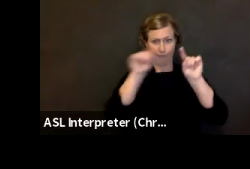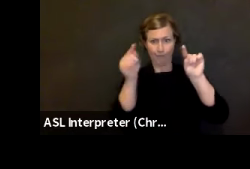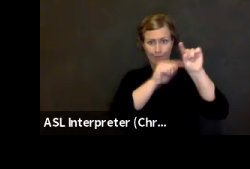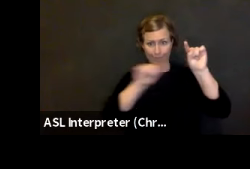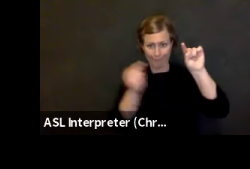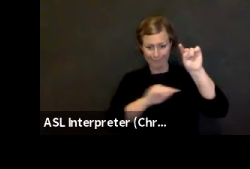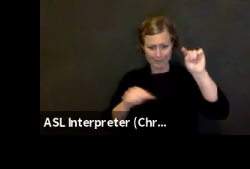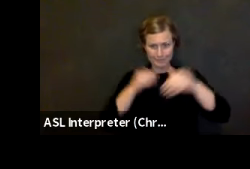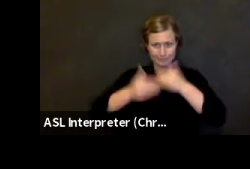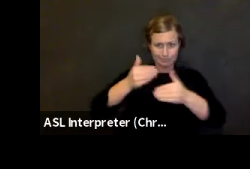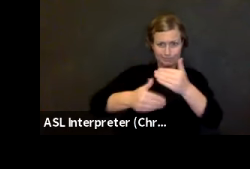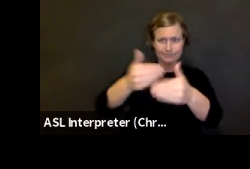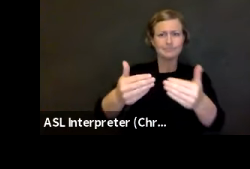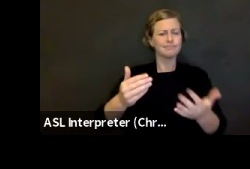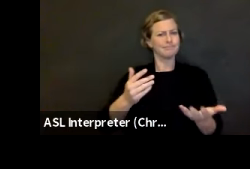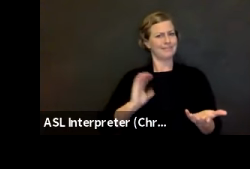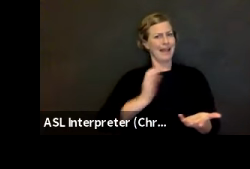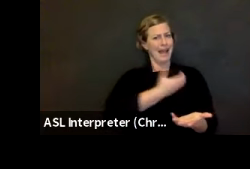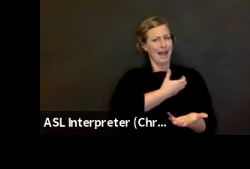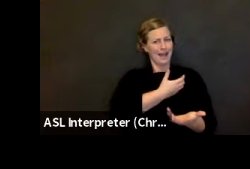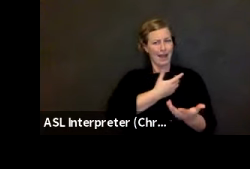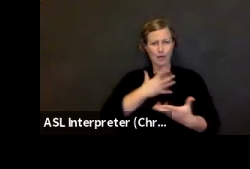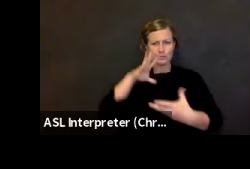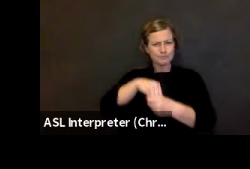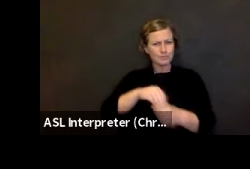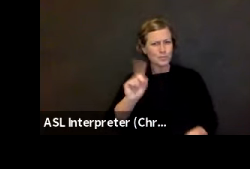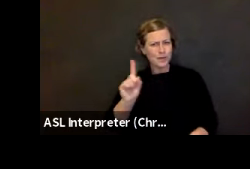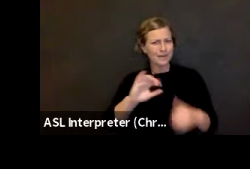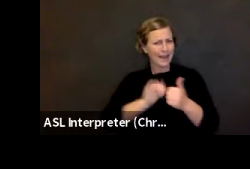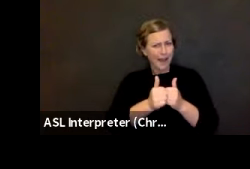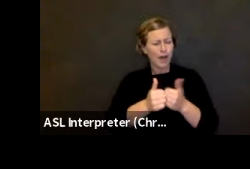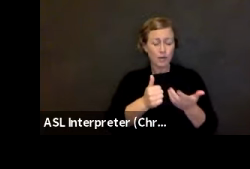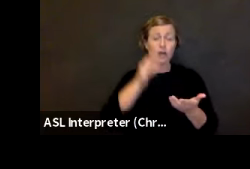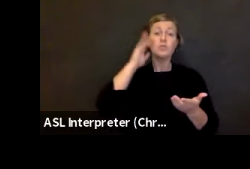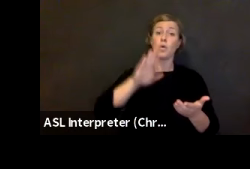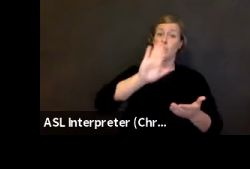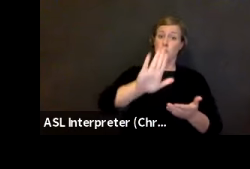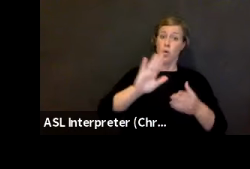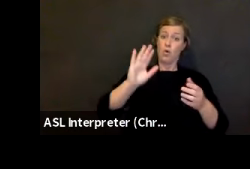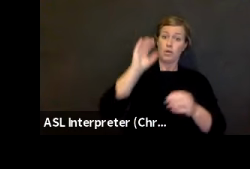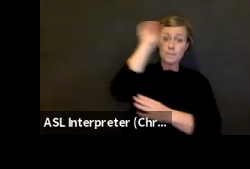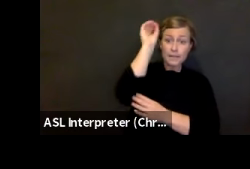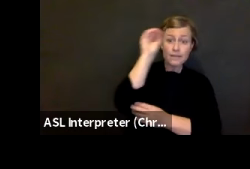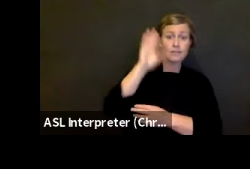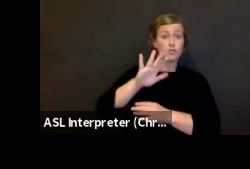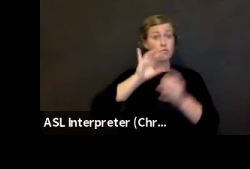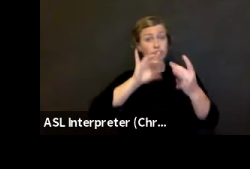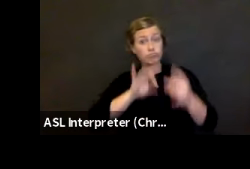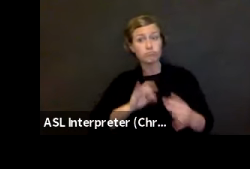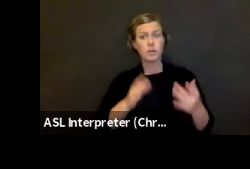into law. So where do we fit in as